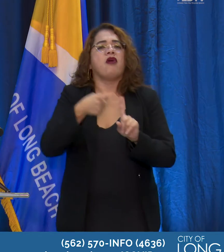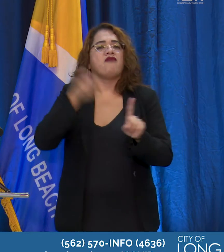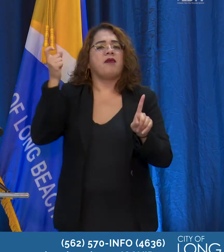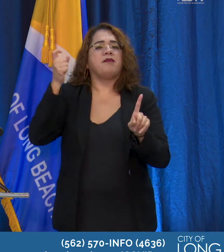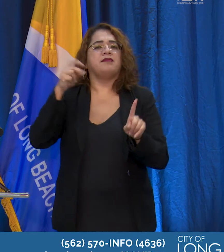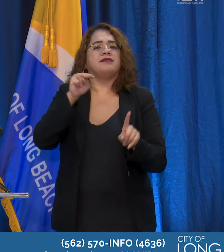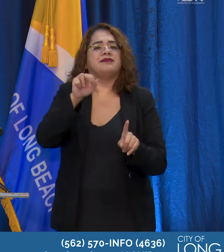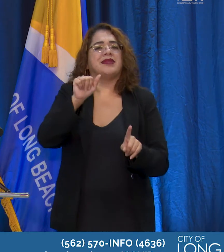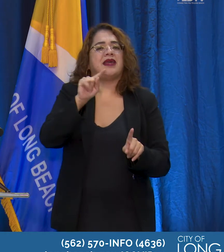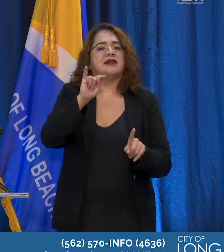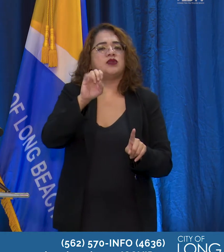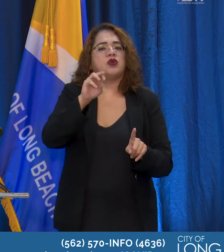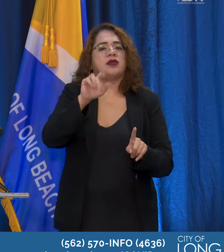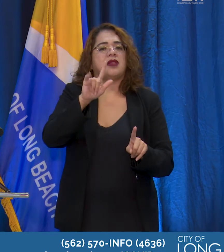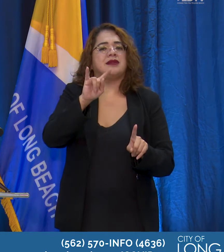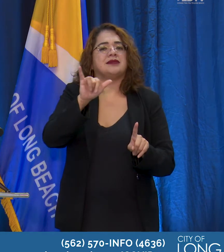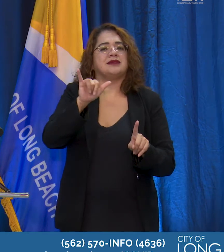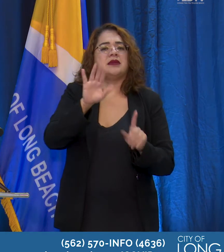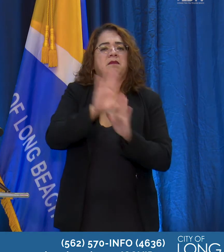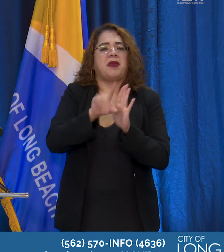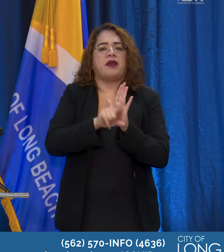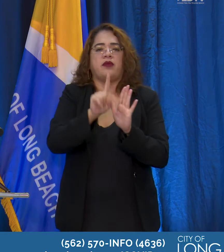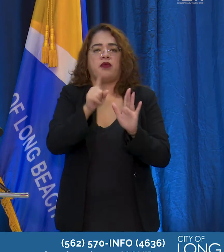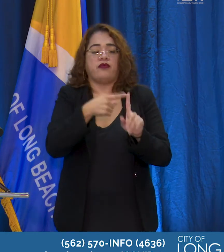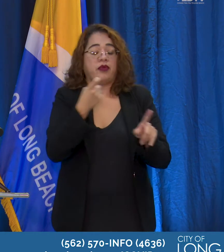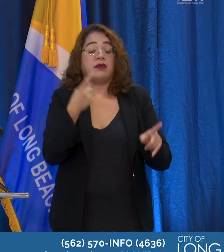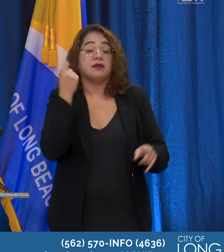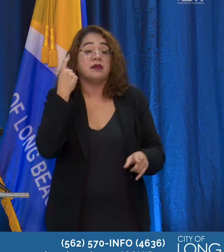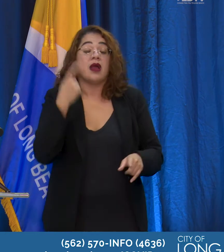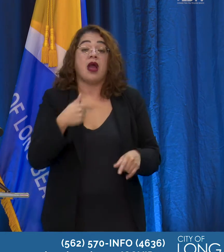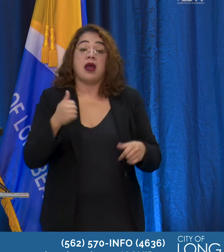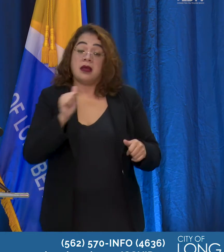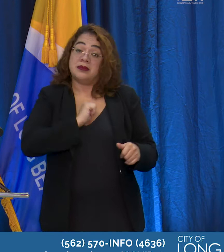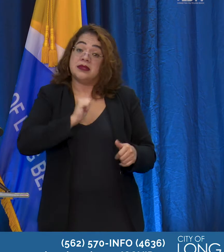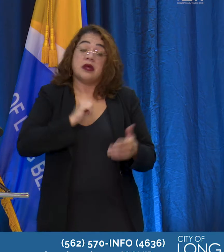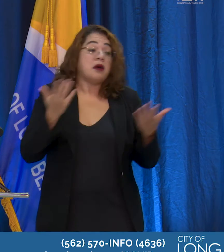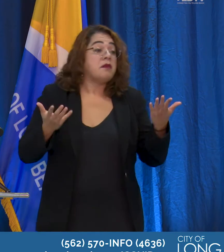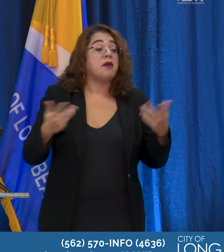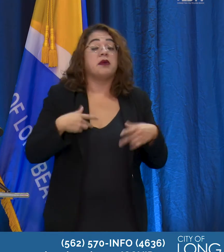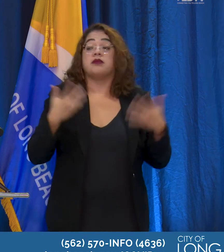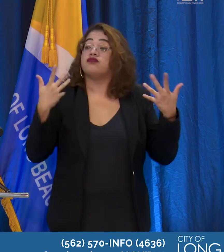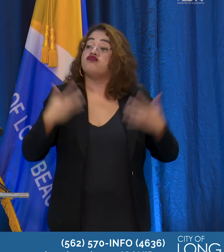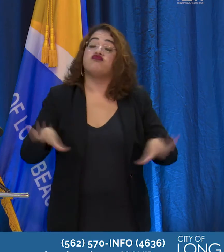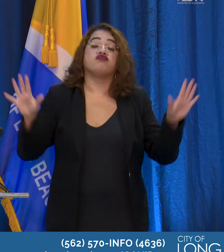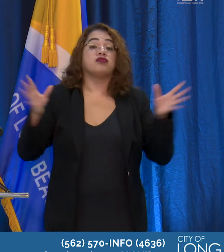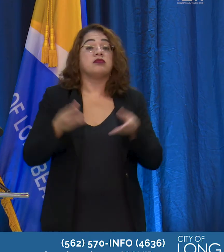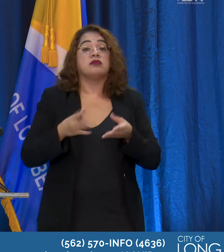Stigma and discrimination can also happen after a person has recovered from COVID-19 or been released from home